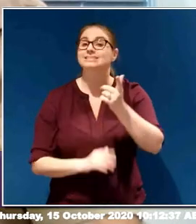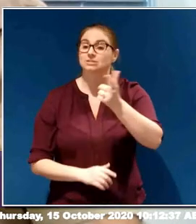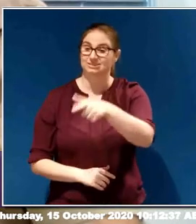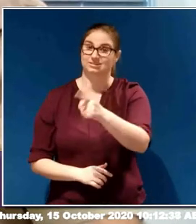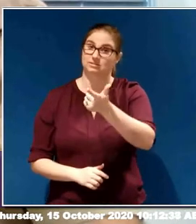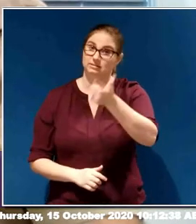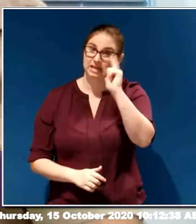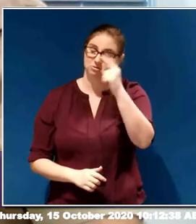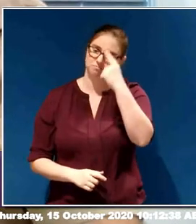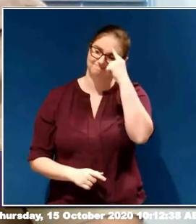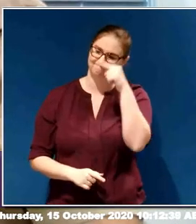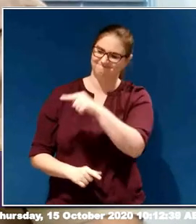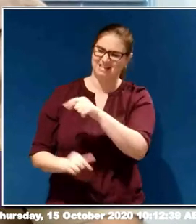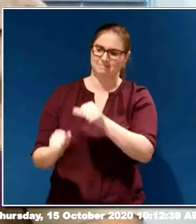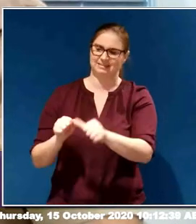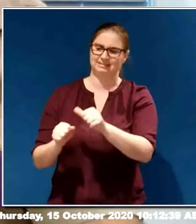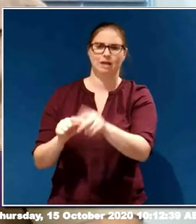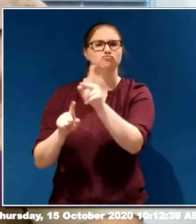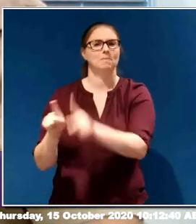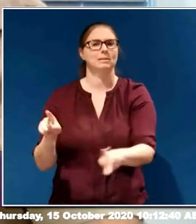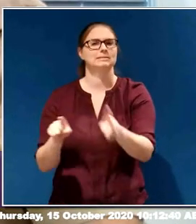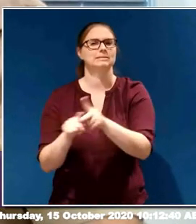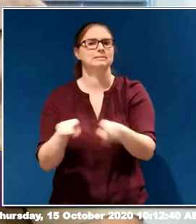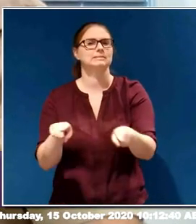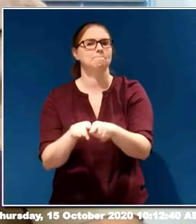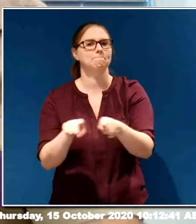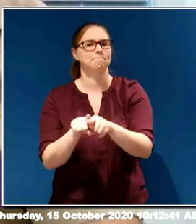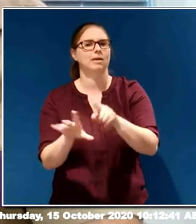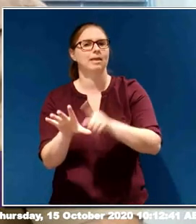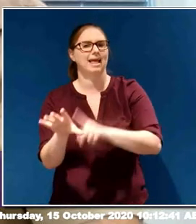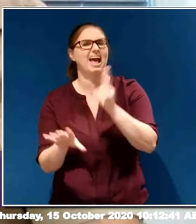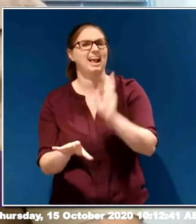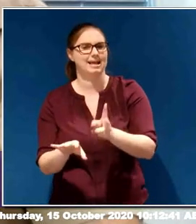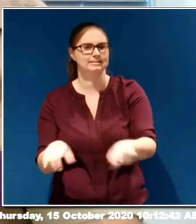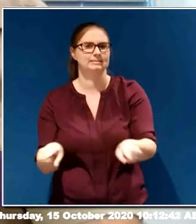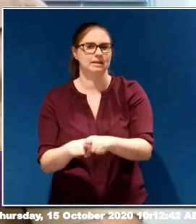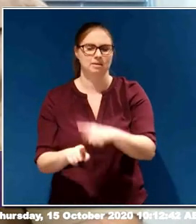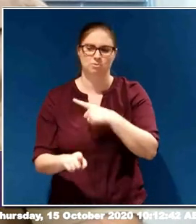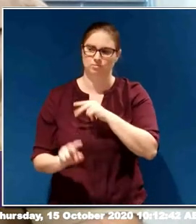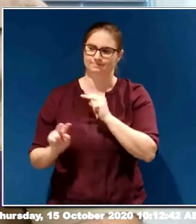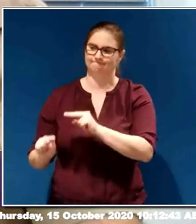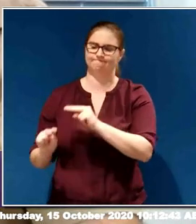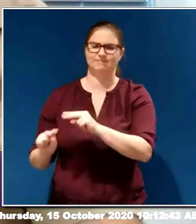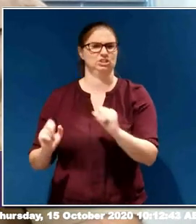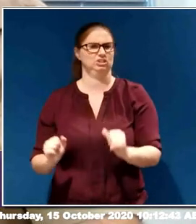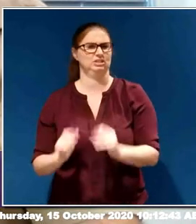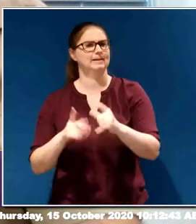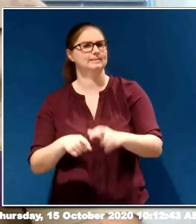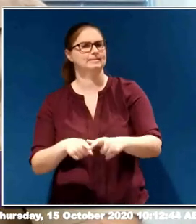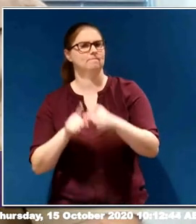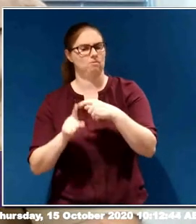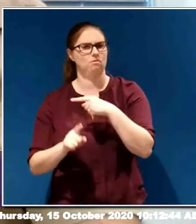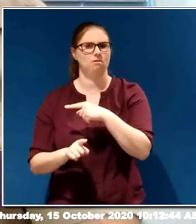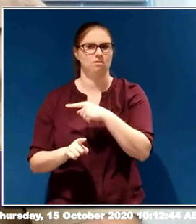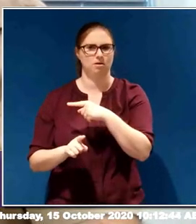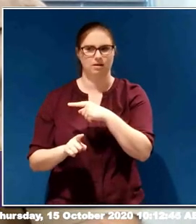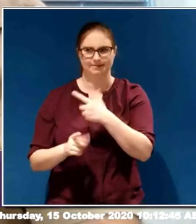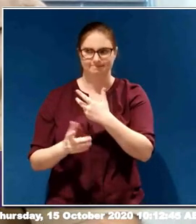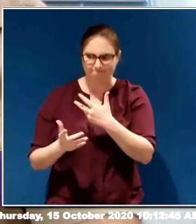challenges that he was facing, and strongly recommended that he stay down and repeat the year.